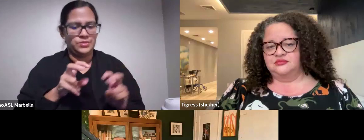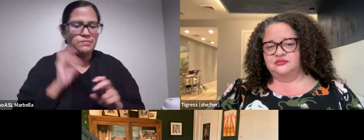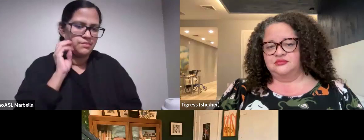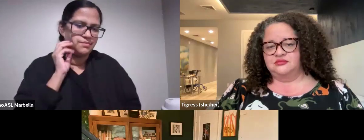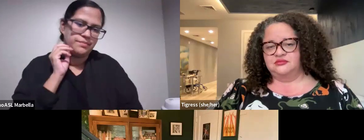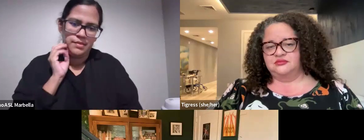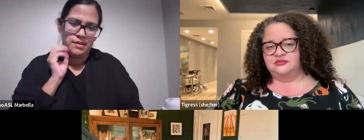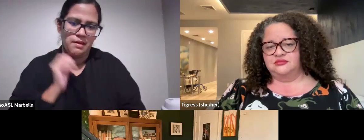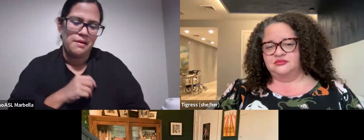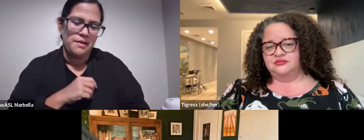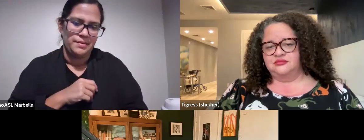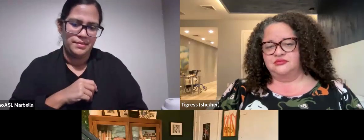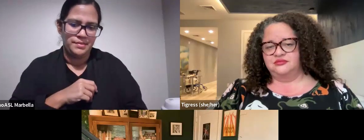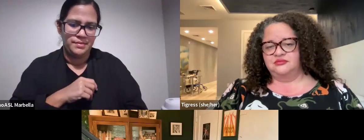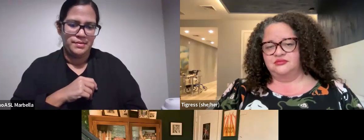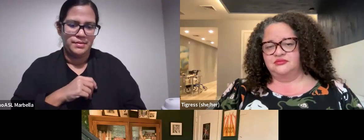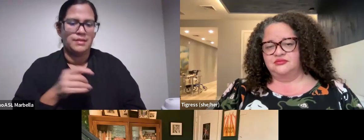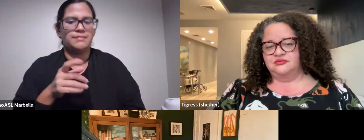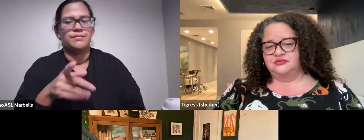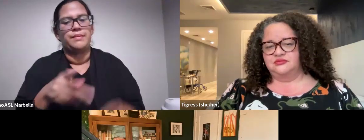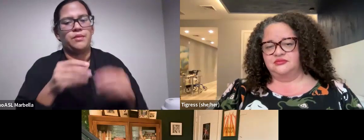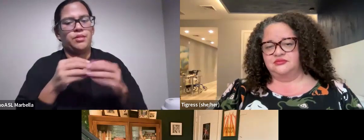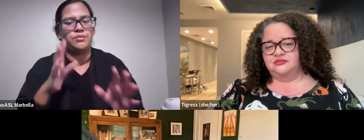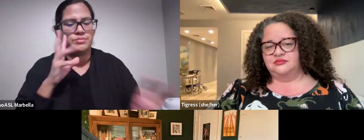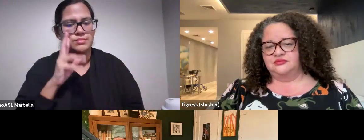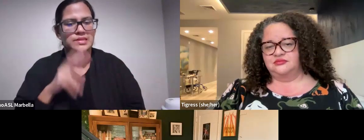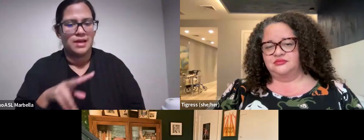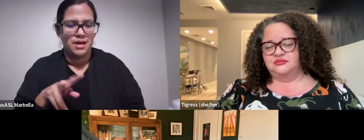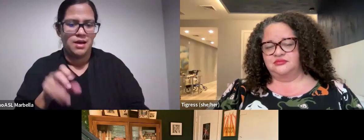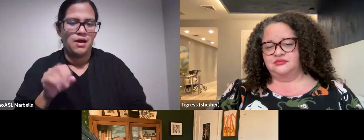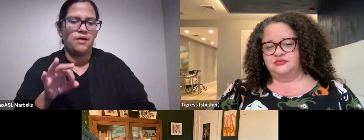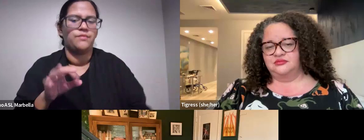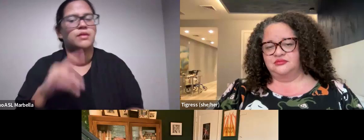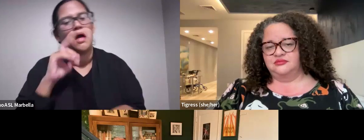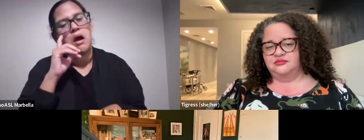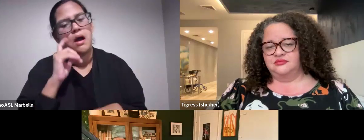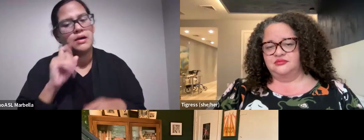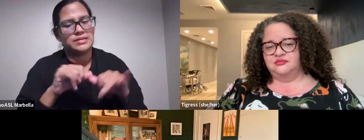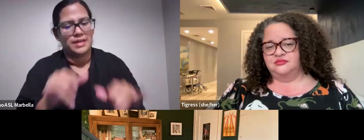folks lose sight of the systemic nature of it, and folks also lose sight of in all of this,